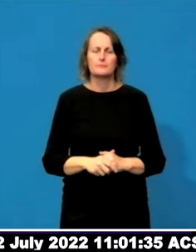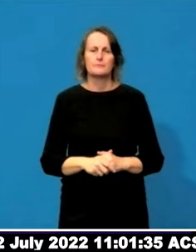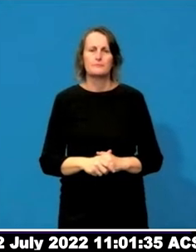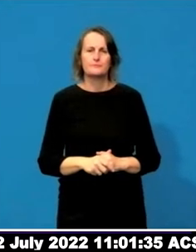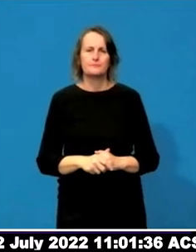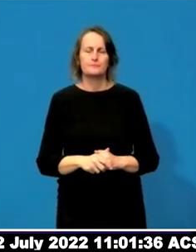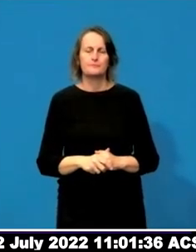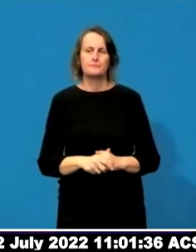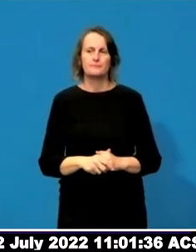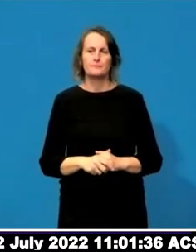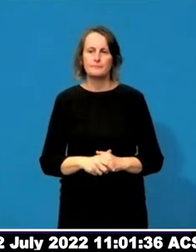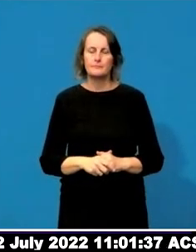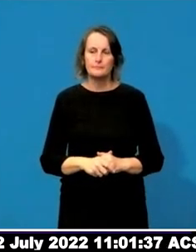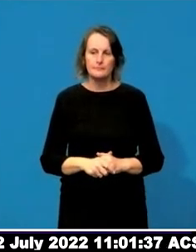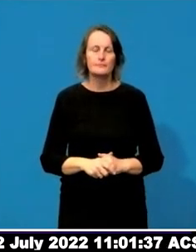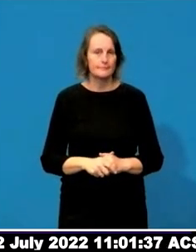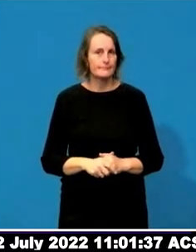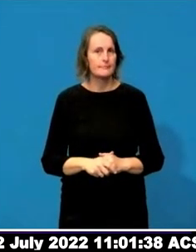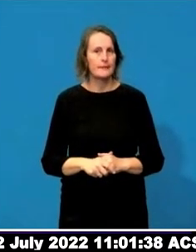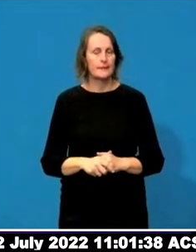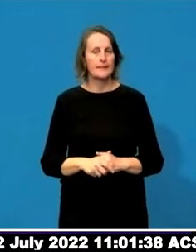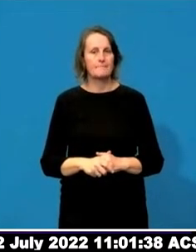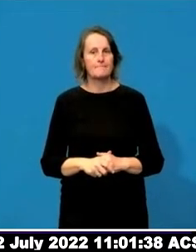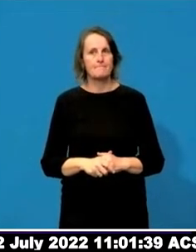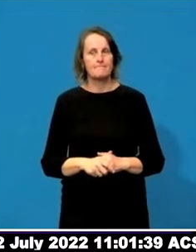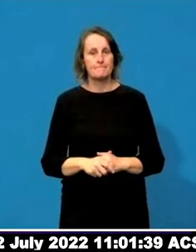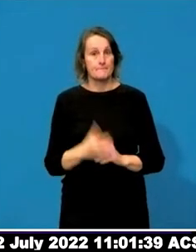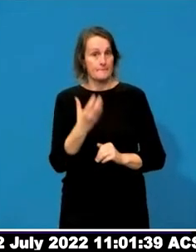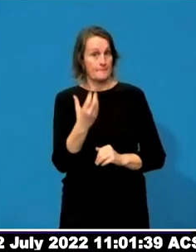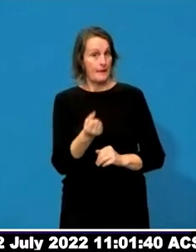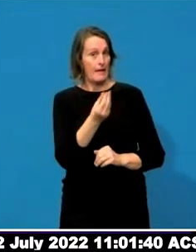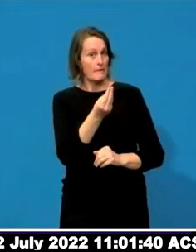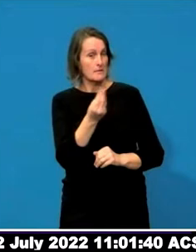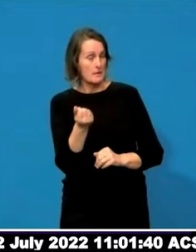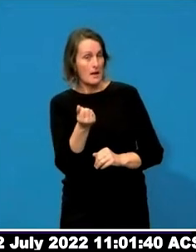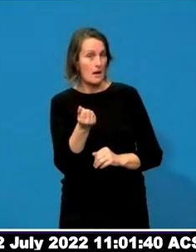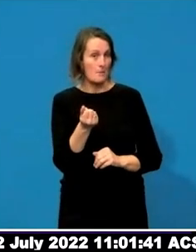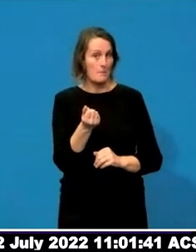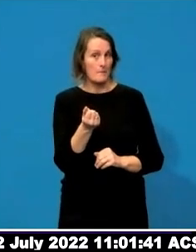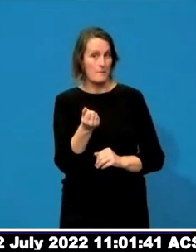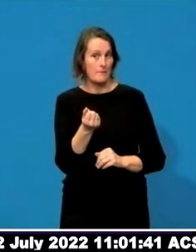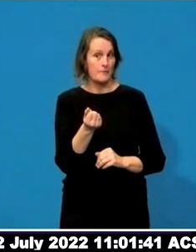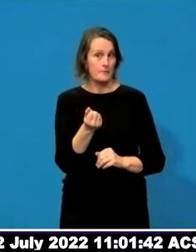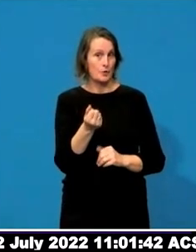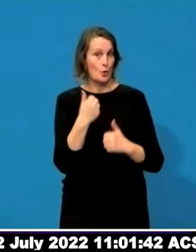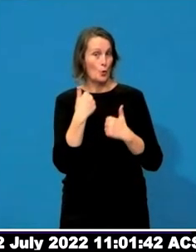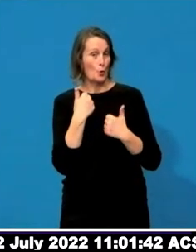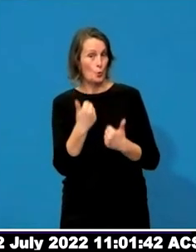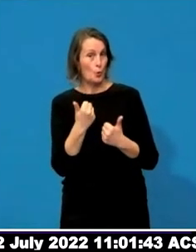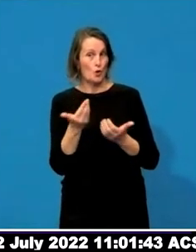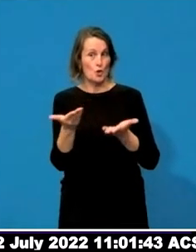Look, there are some very good service providers,